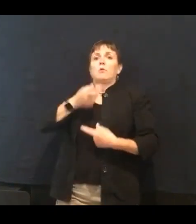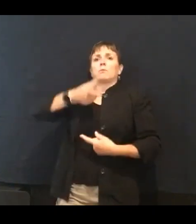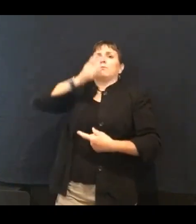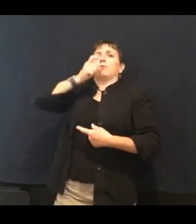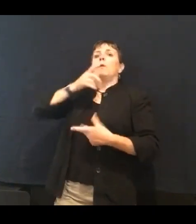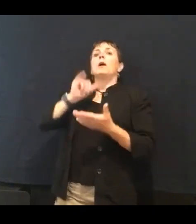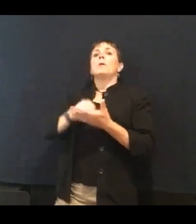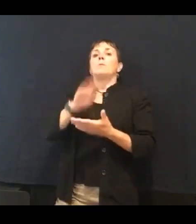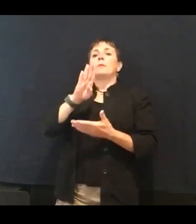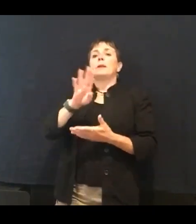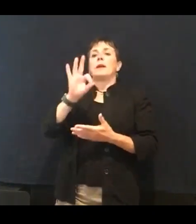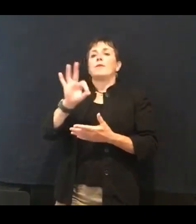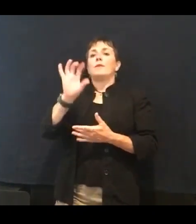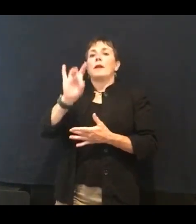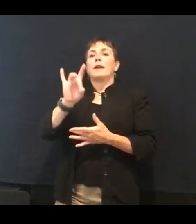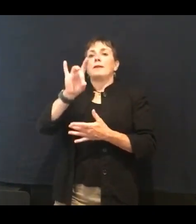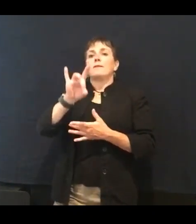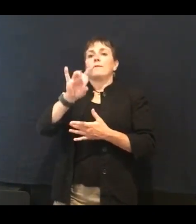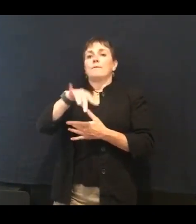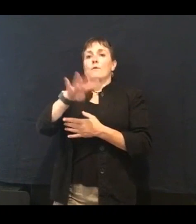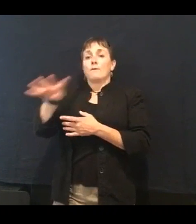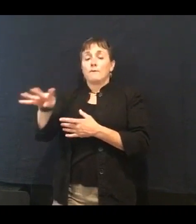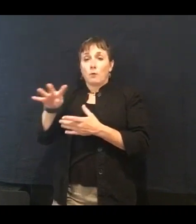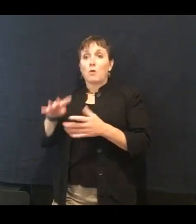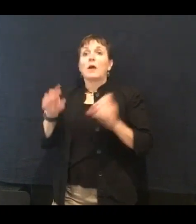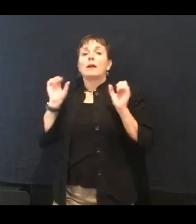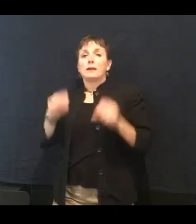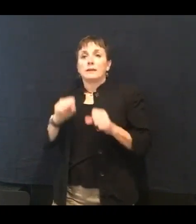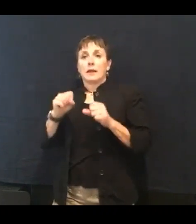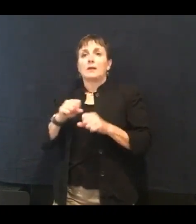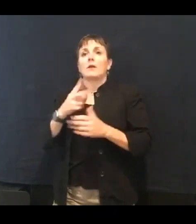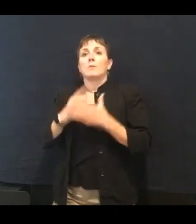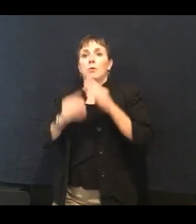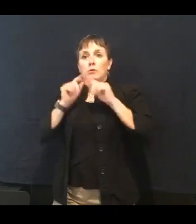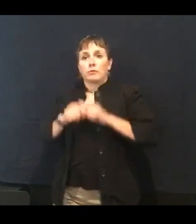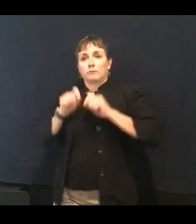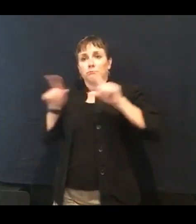crossing both the blood-cochlear and the blood-retinal barriers, meaning that it reaches